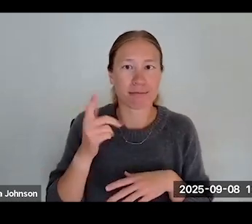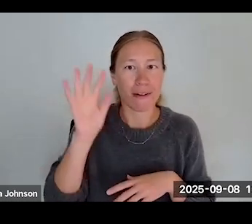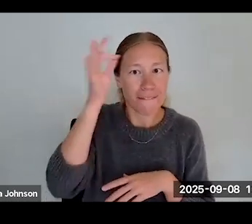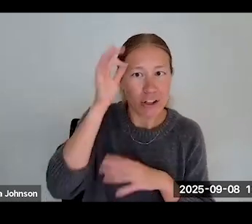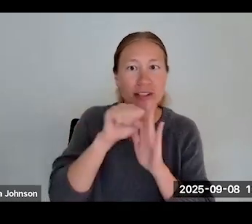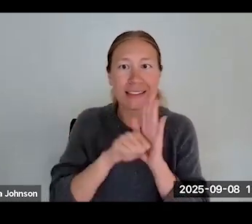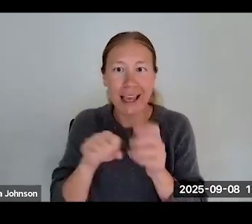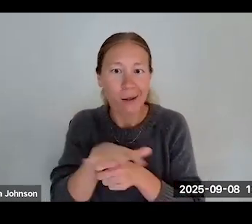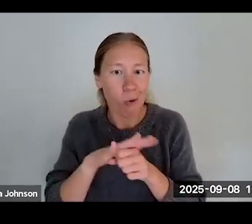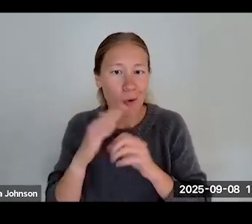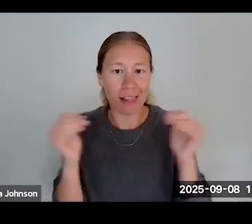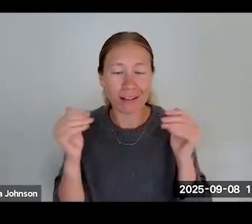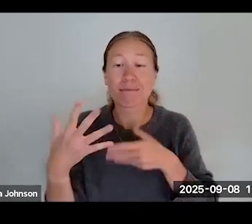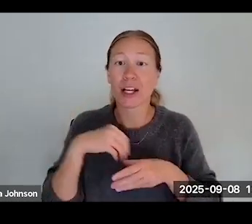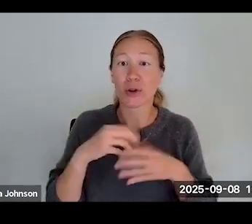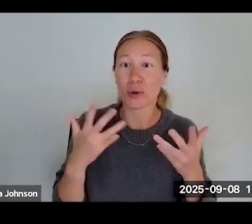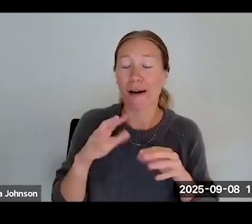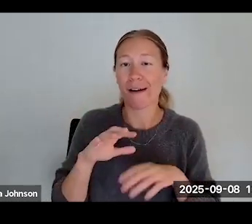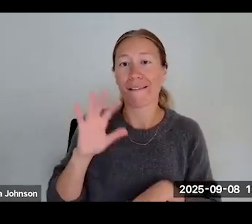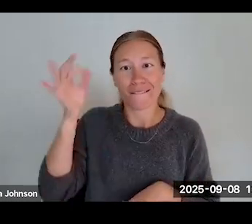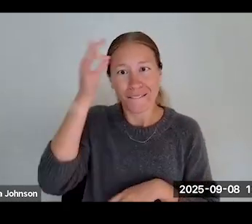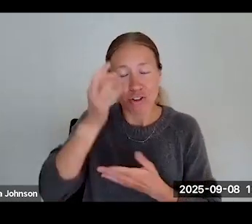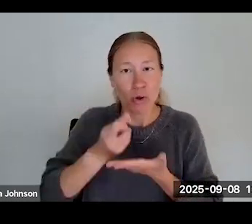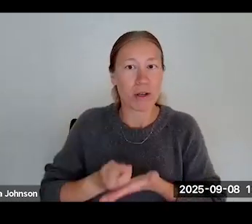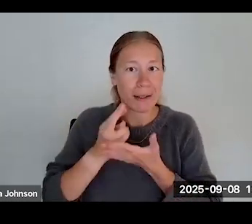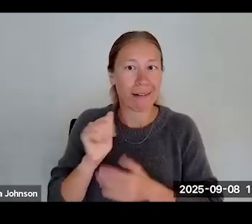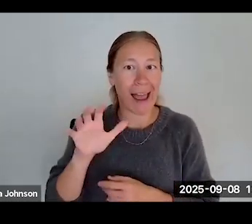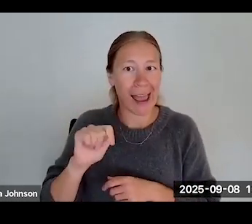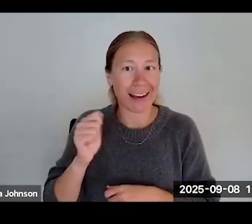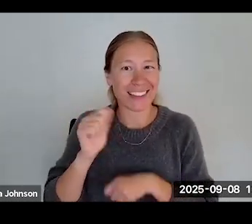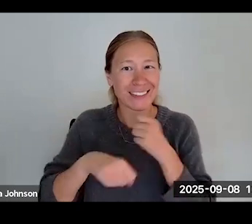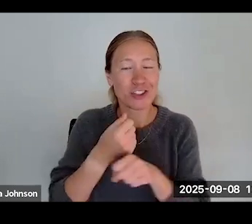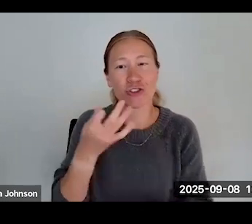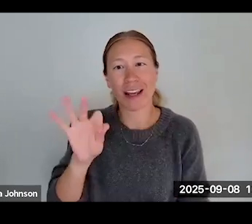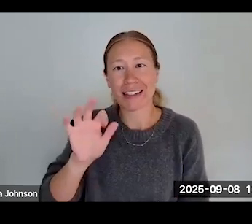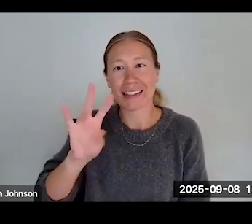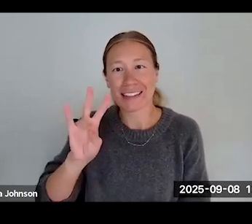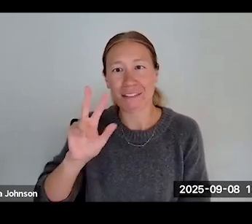including the Federal Rehabilitation Act of 1973, the Fair Housing Act,